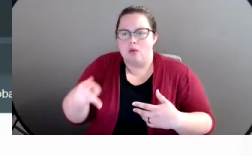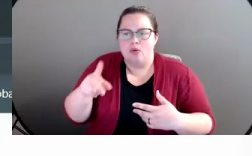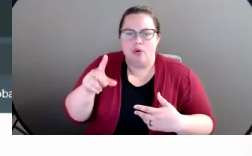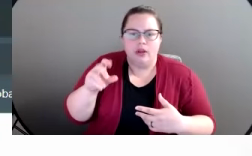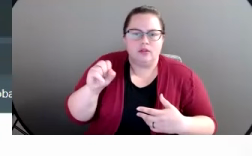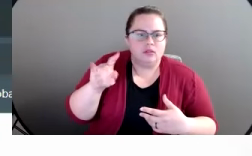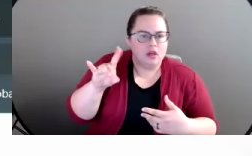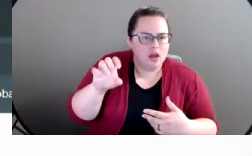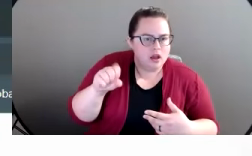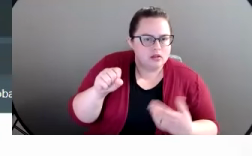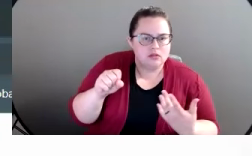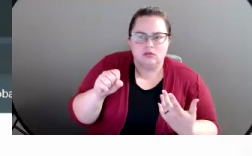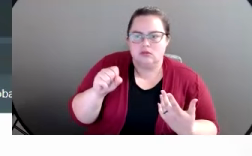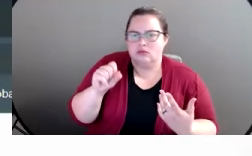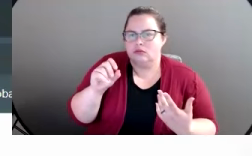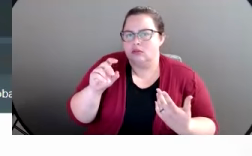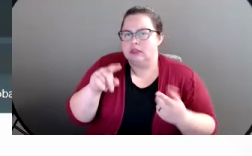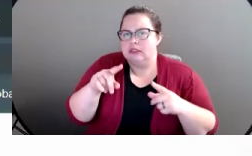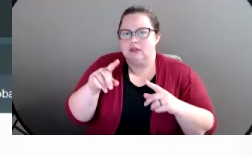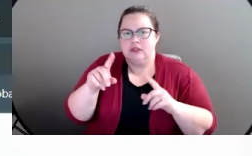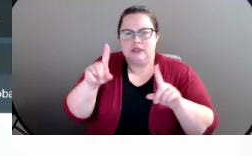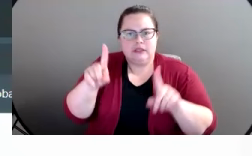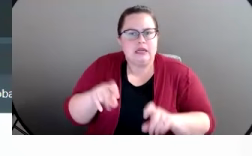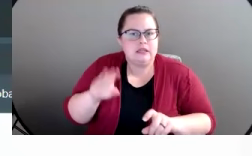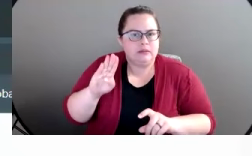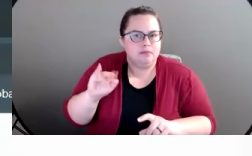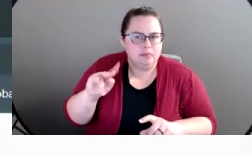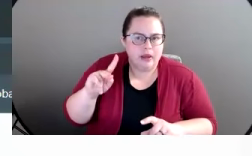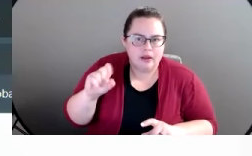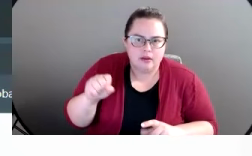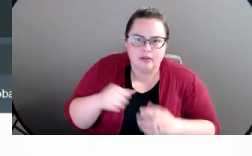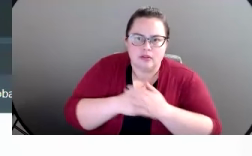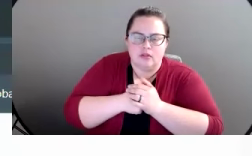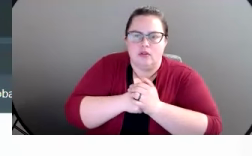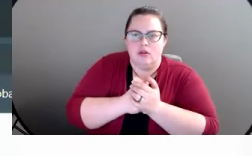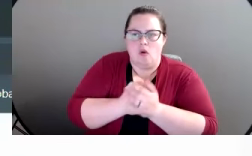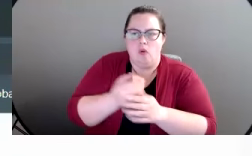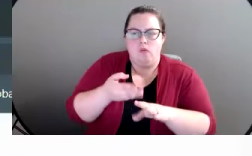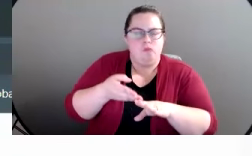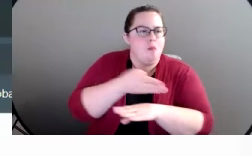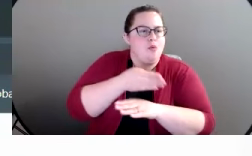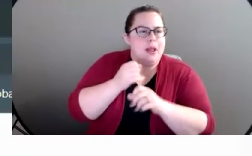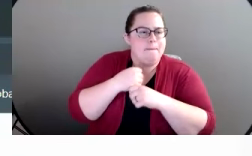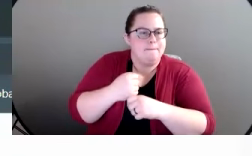So again it comes with pre-made ancillaries that are really helpful.